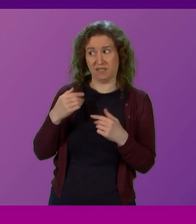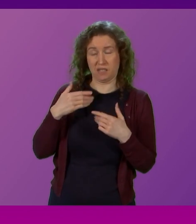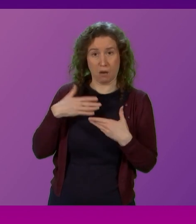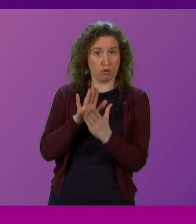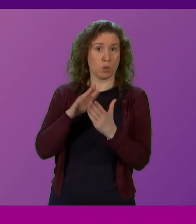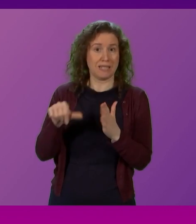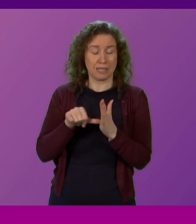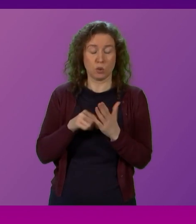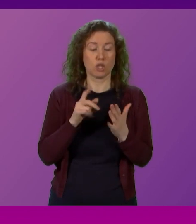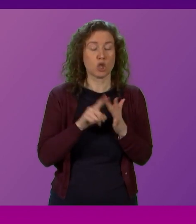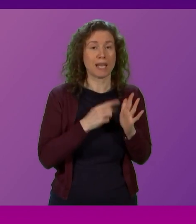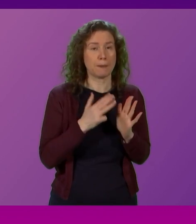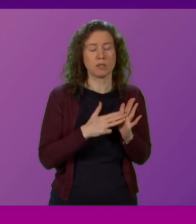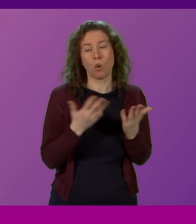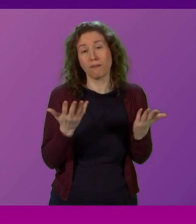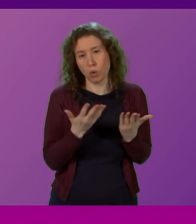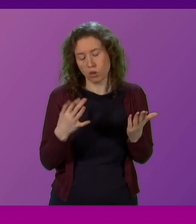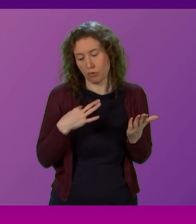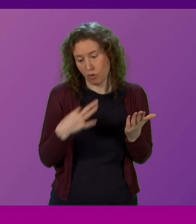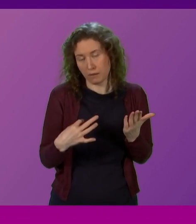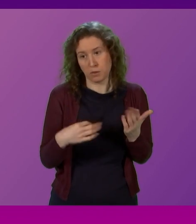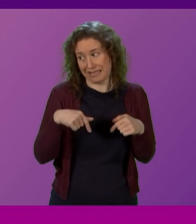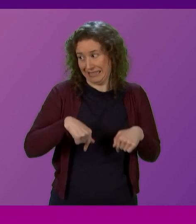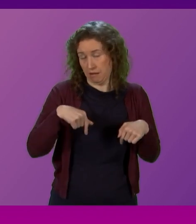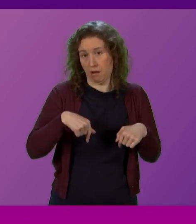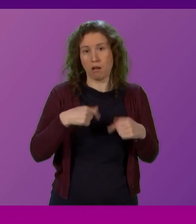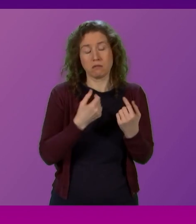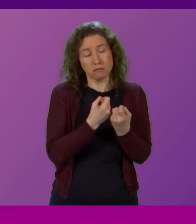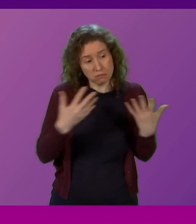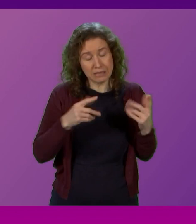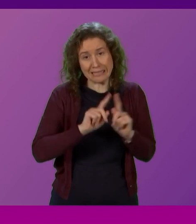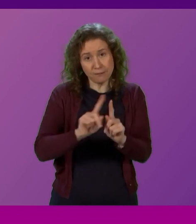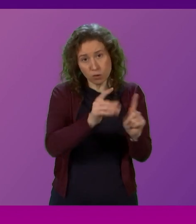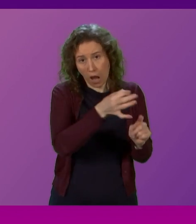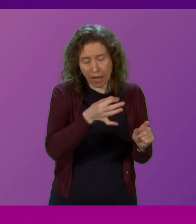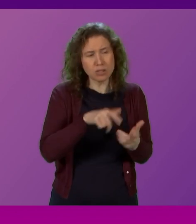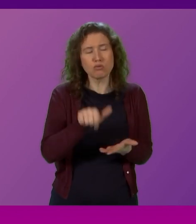Jenni Minto, who, in the Parliament, represents a number of islands, is right: the award of